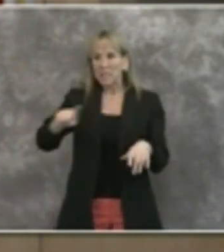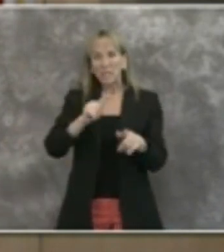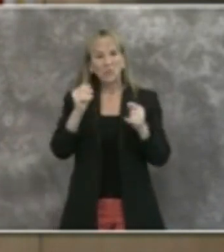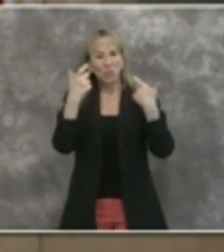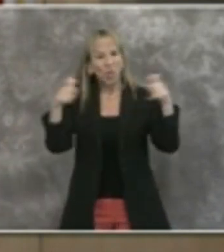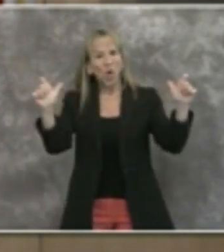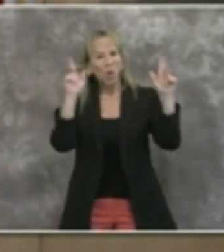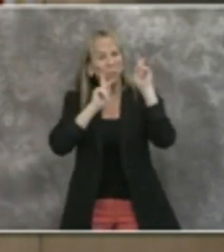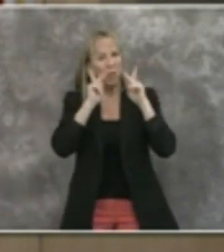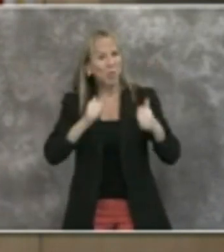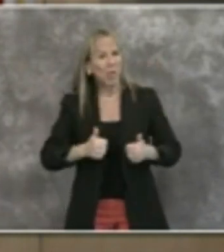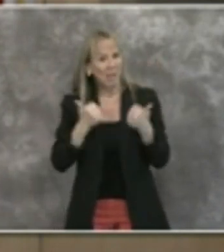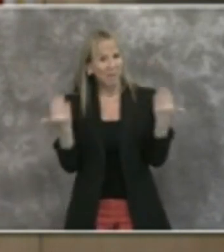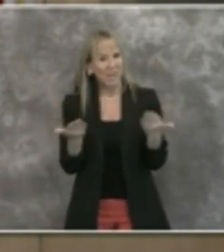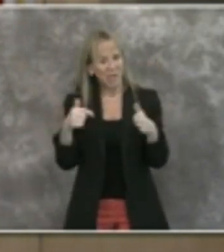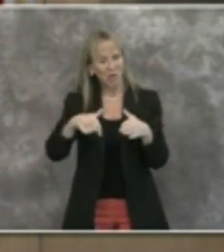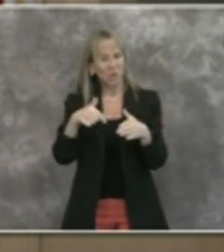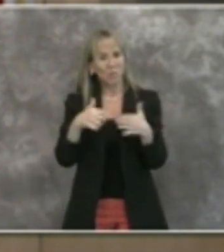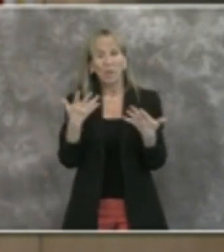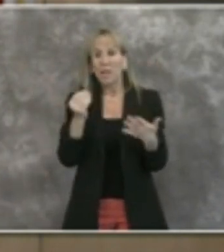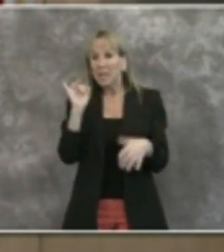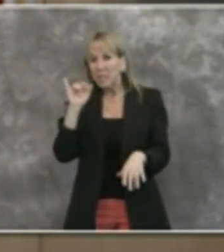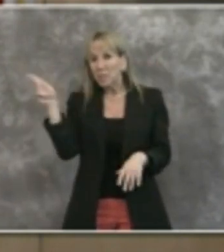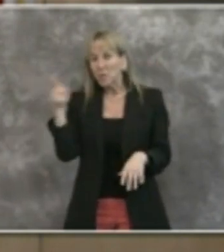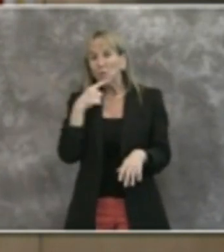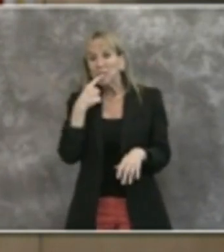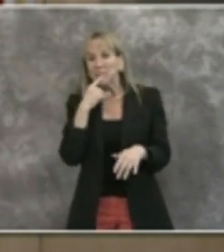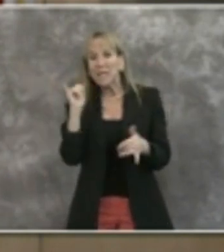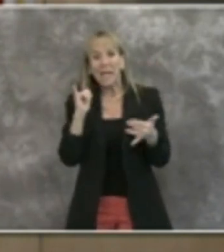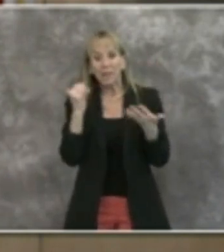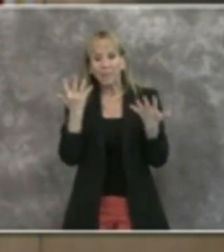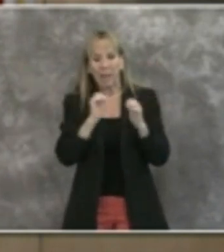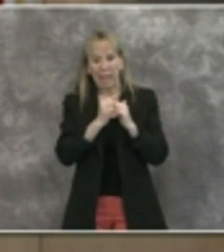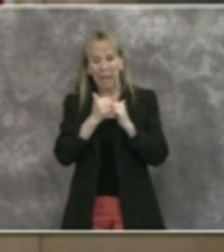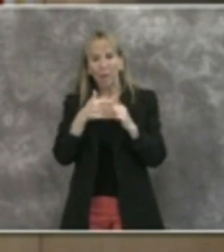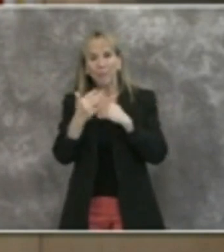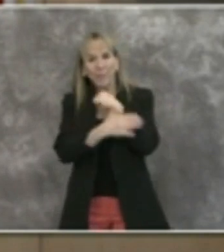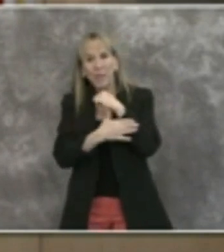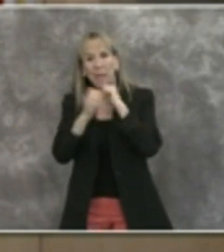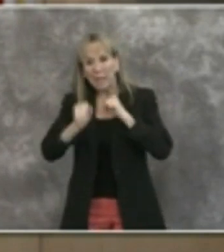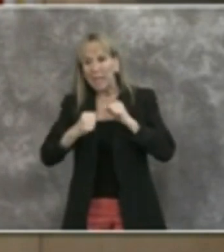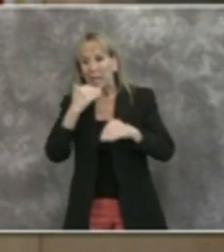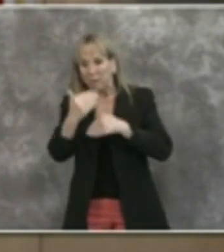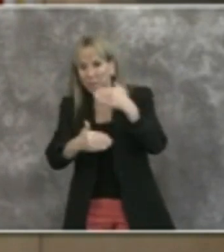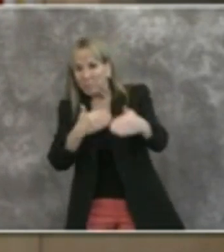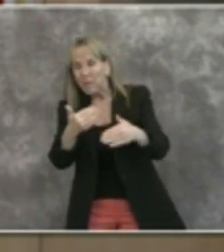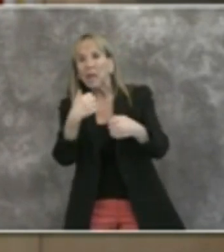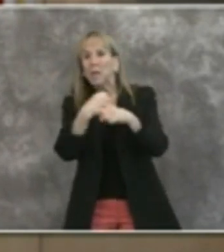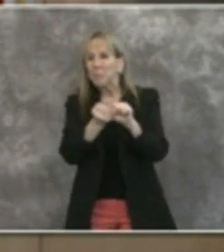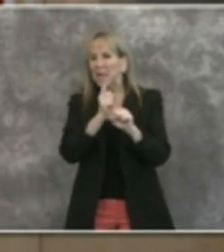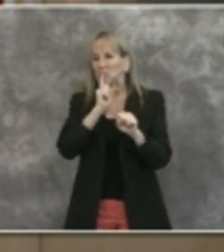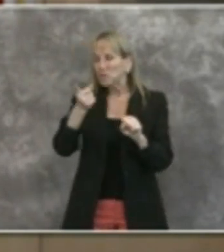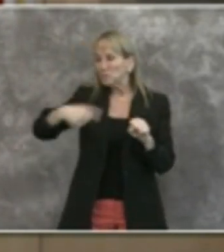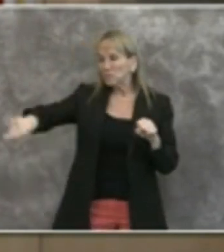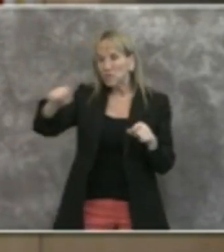LETTER TO GOVERNOR NEWSOM THING REQUIREMENTS OR COUNTY TO MOVE INTO THE NEXT PHASE OF REOPENING ARE TOO STRINGENT FOR COUNTY OF OUR SIDE.